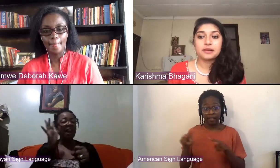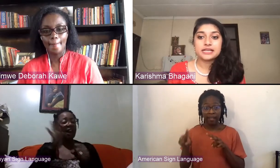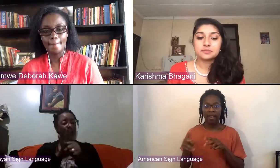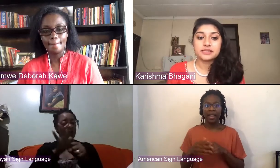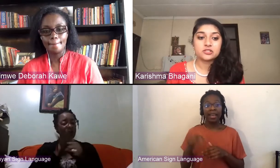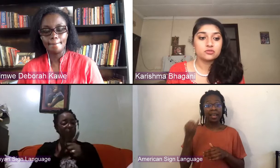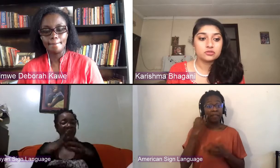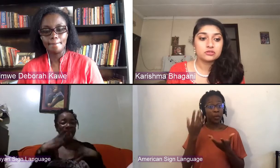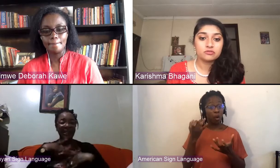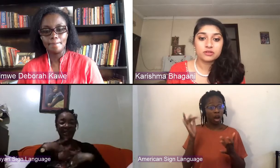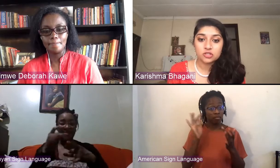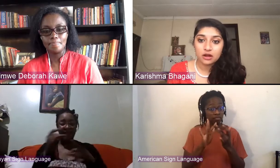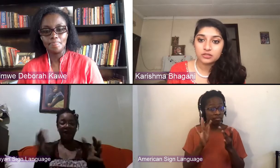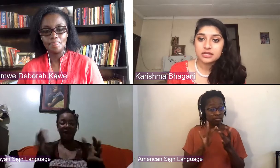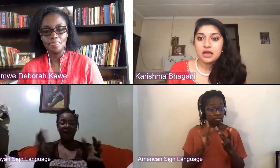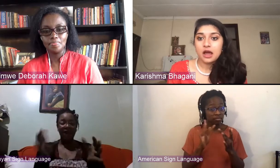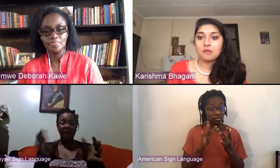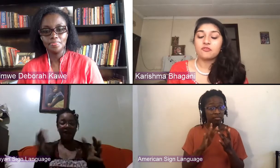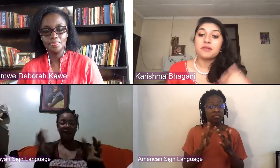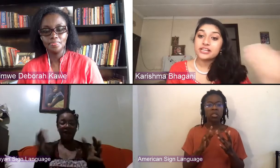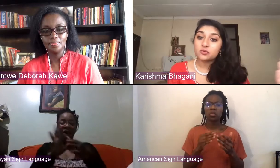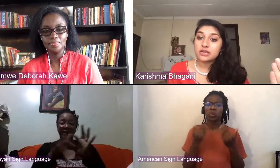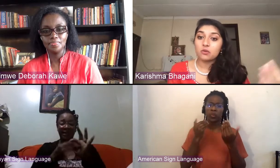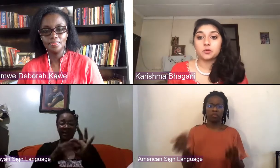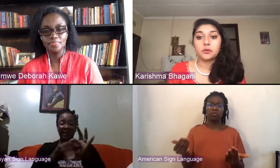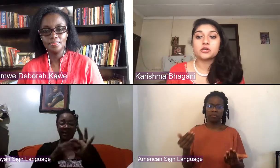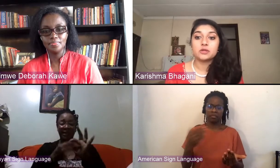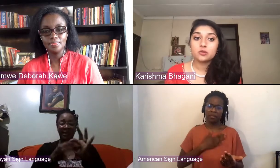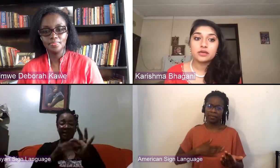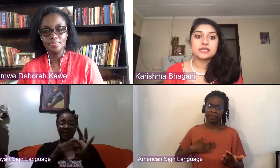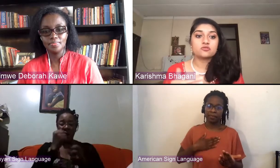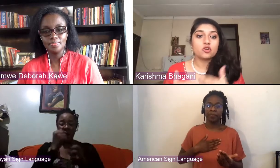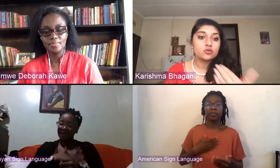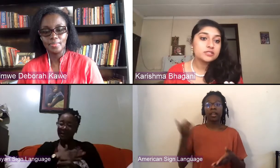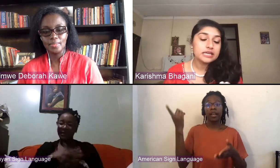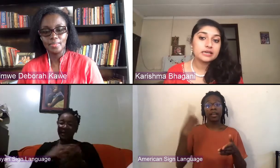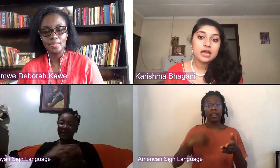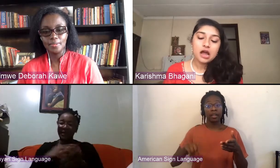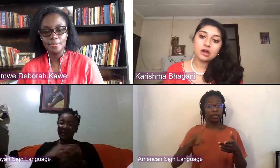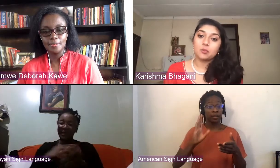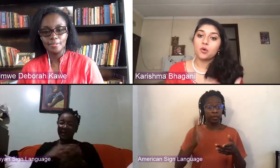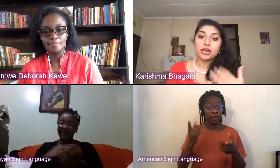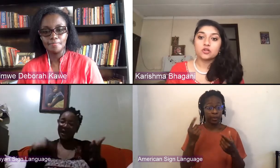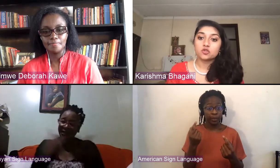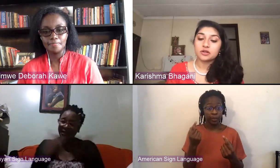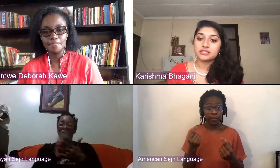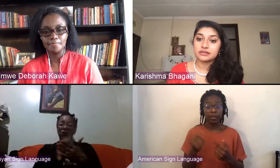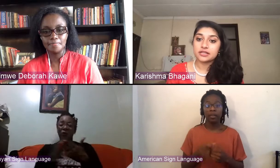please do reach out. From next week what we're going to be doing is introducing a component to our series